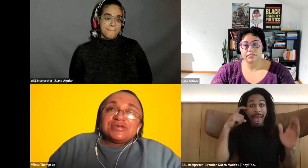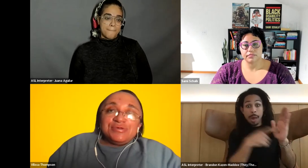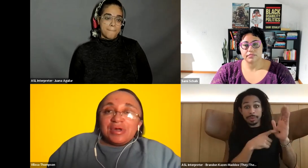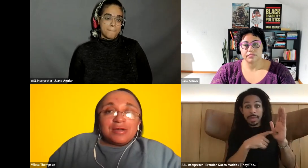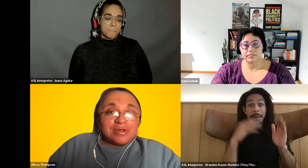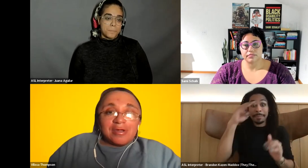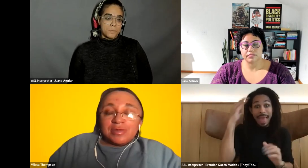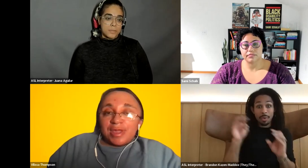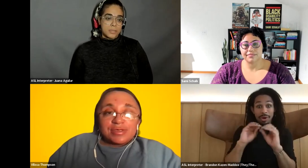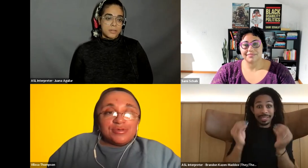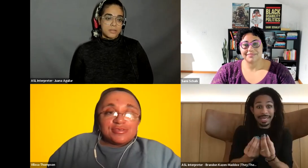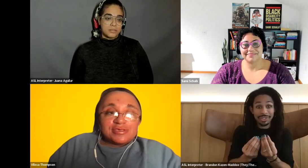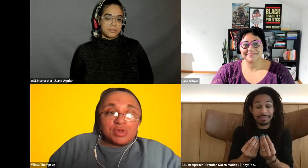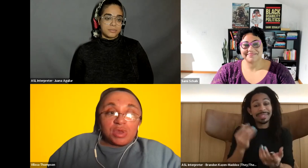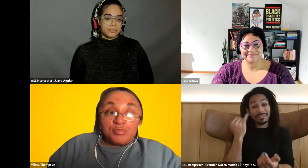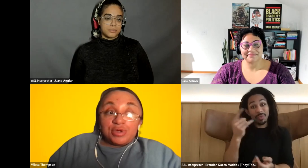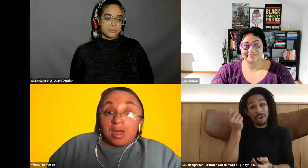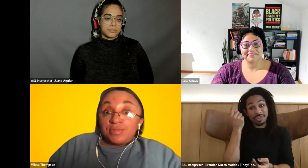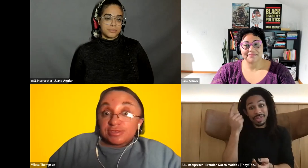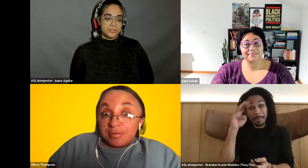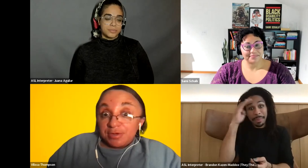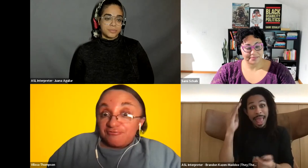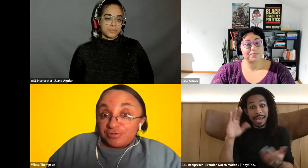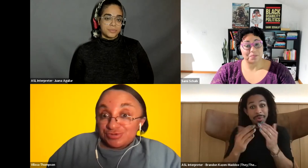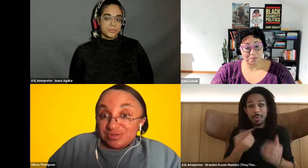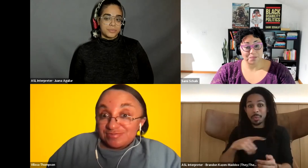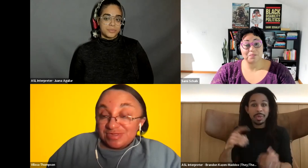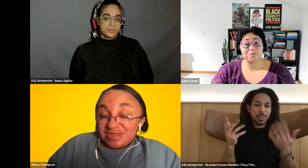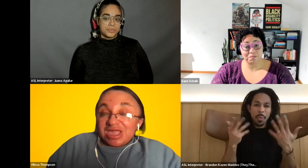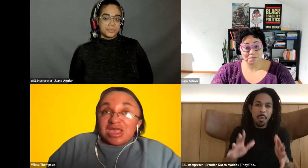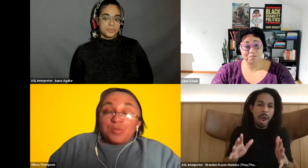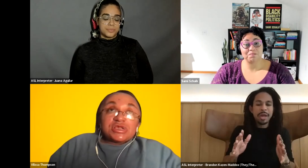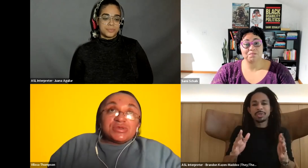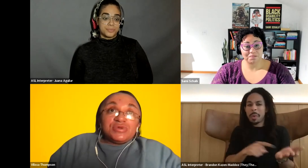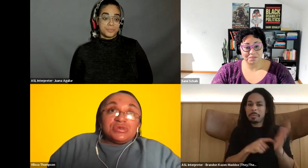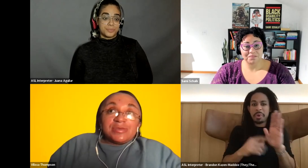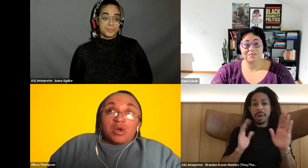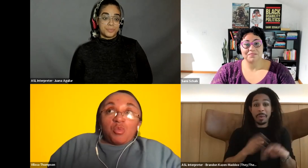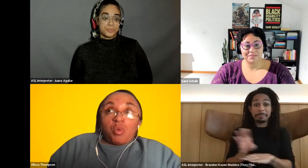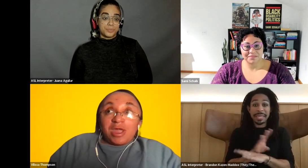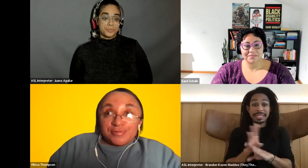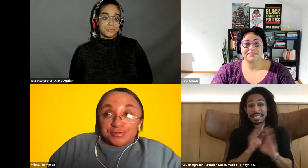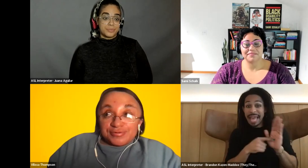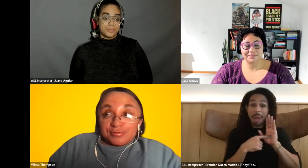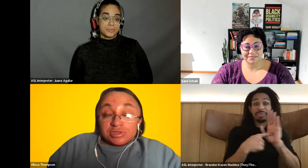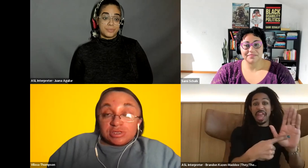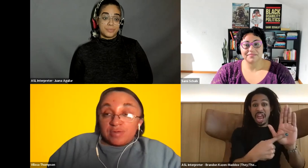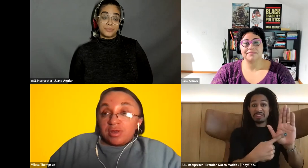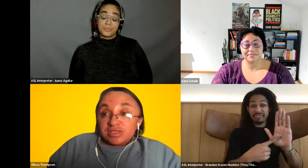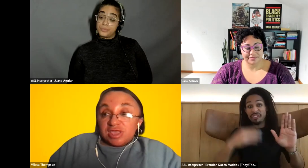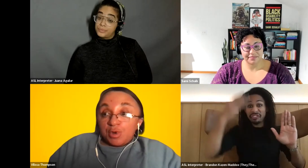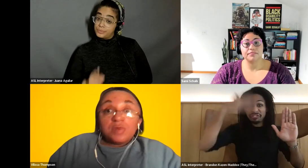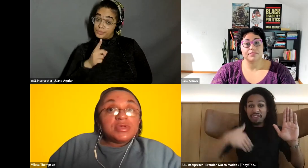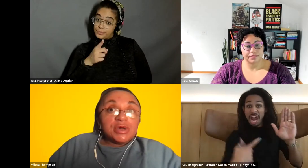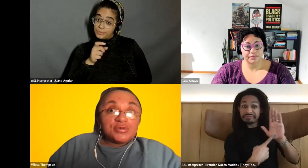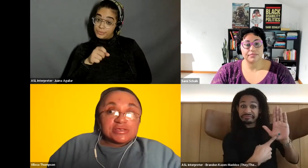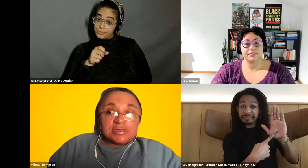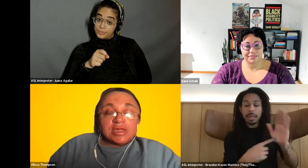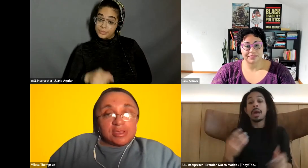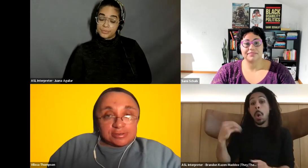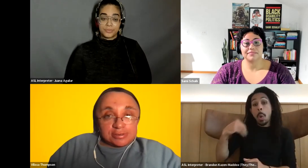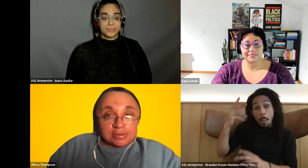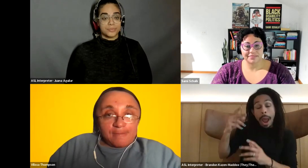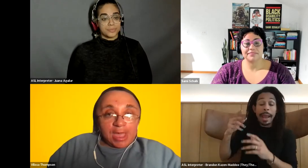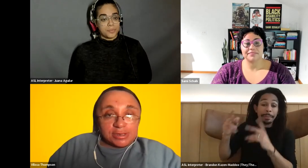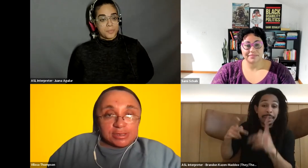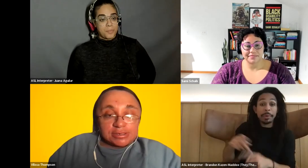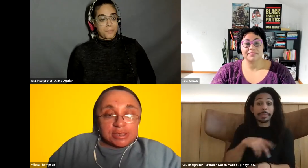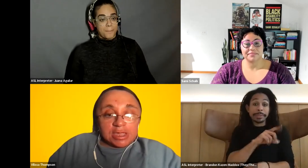Vilissa Thompson: if you know how we are in the black community. We don't want to put our business out there on frong street particularly when we know that white folks, disabled and not disabled, would be nosey and messy about it.